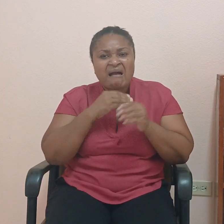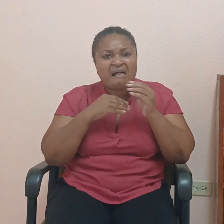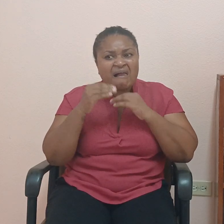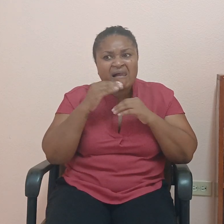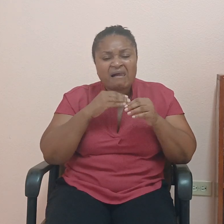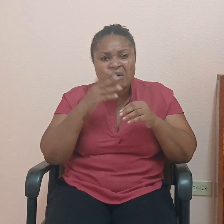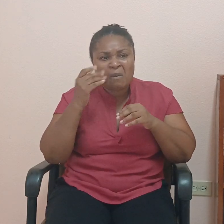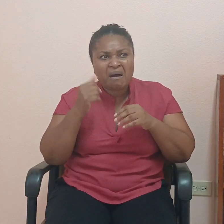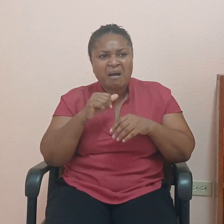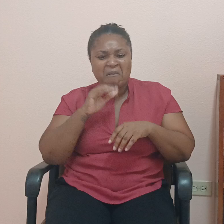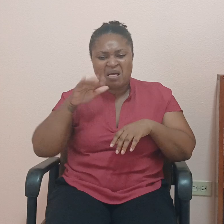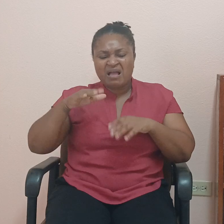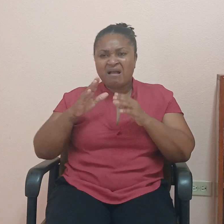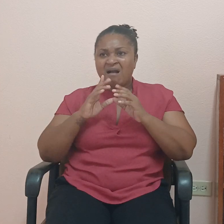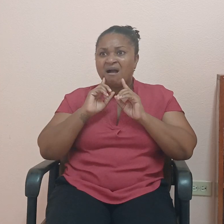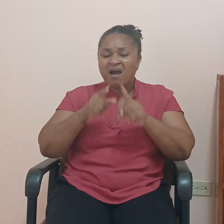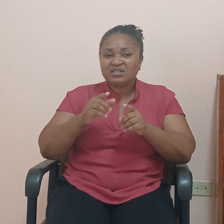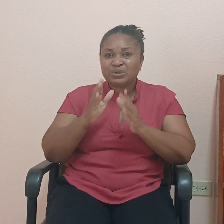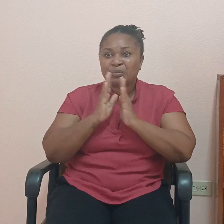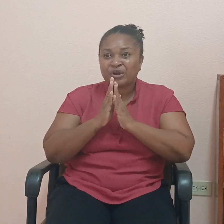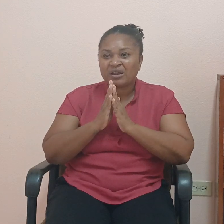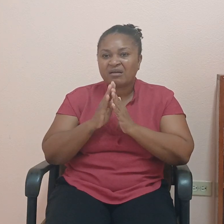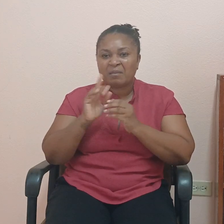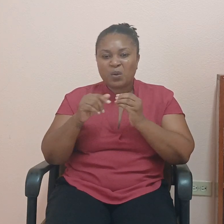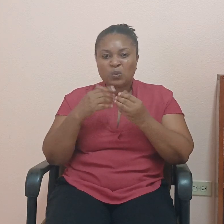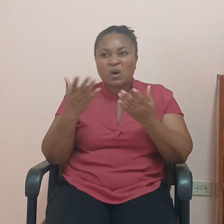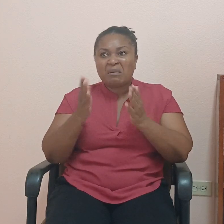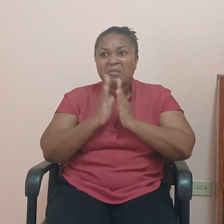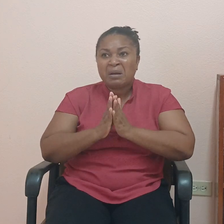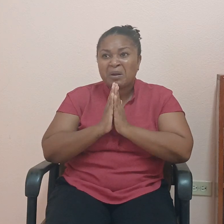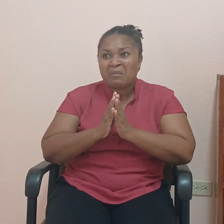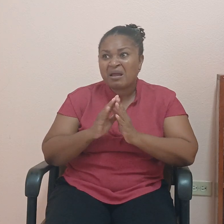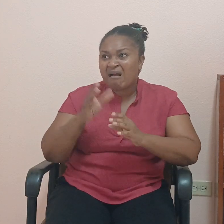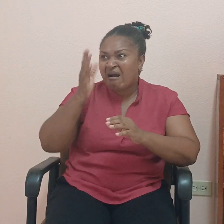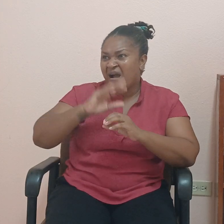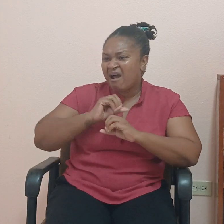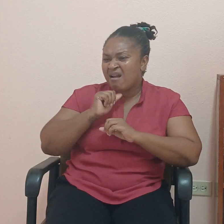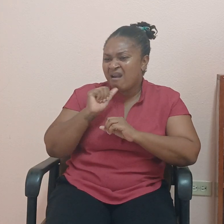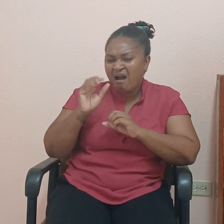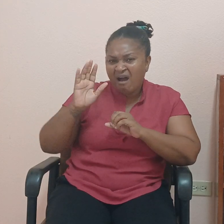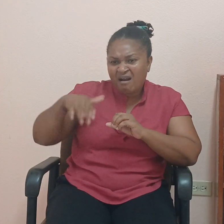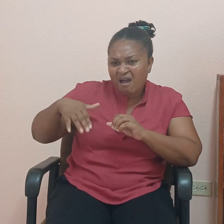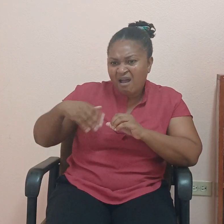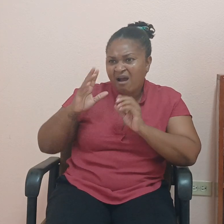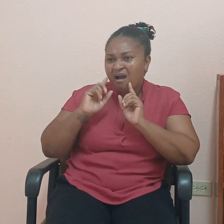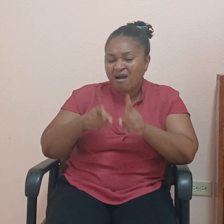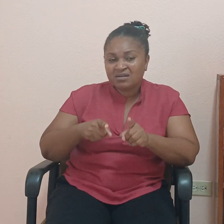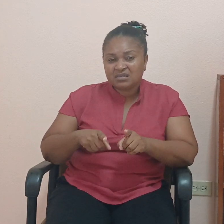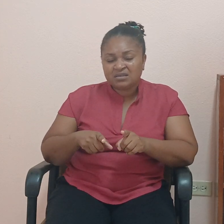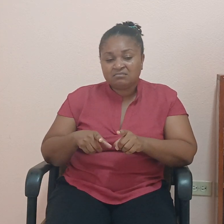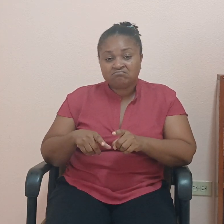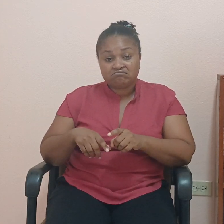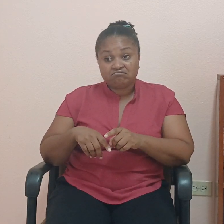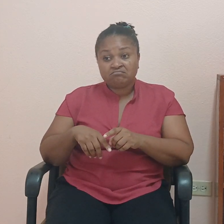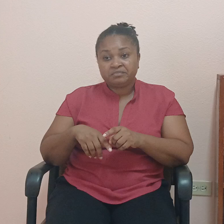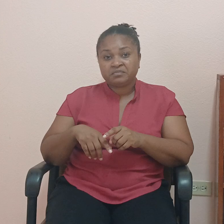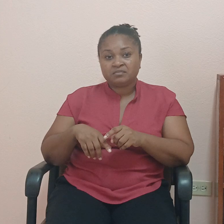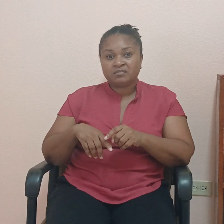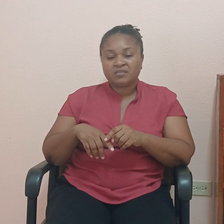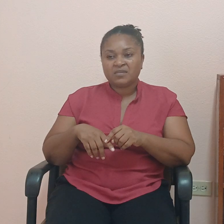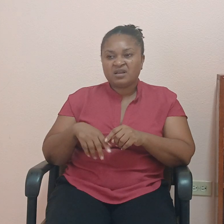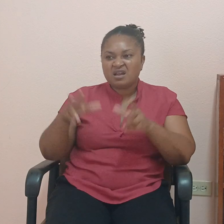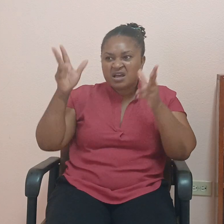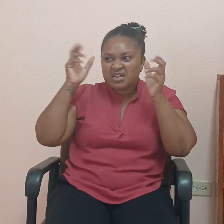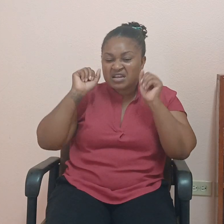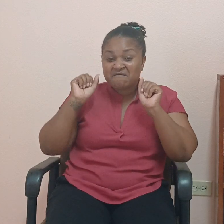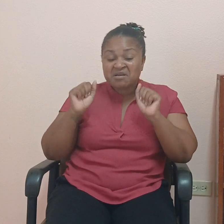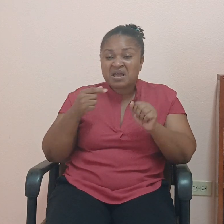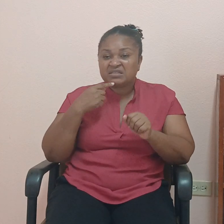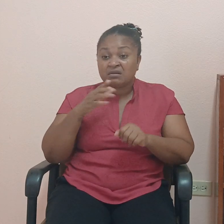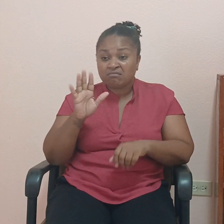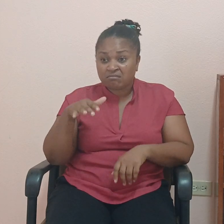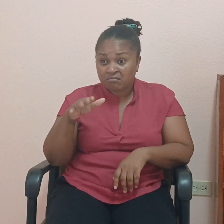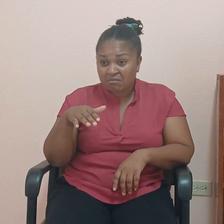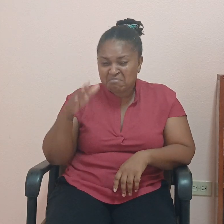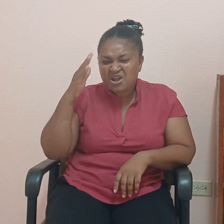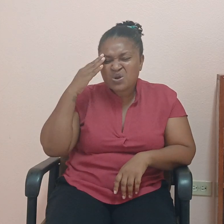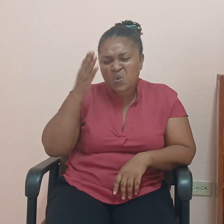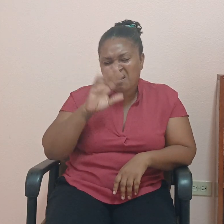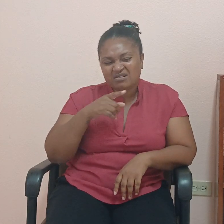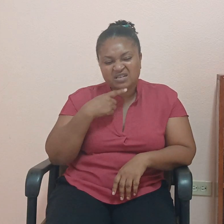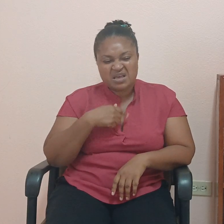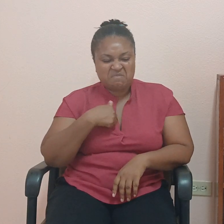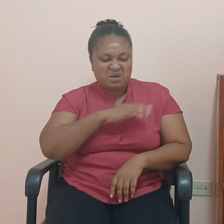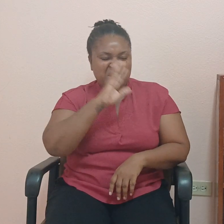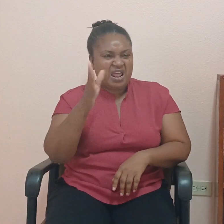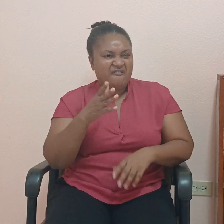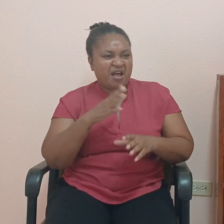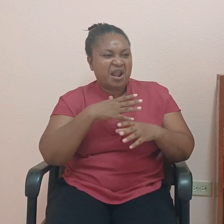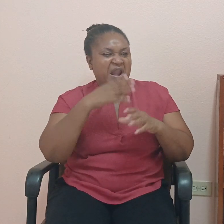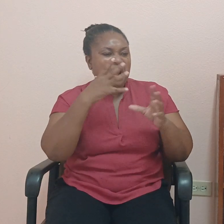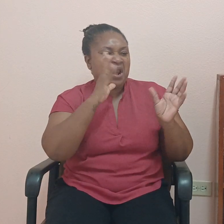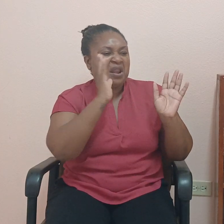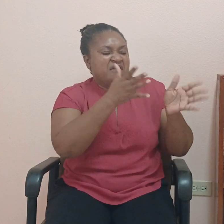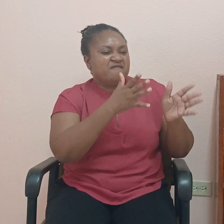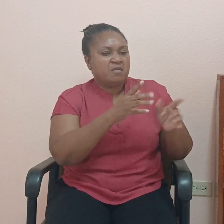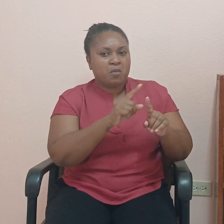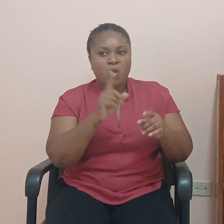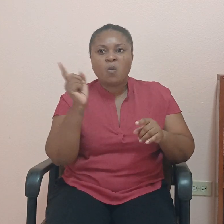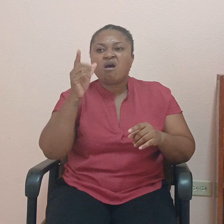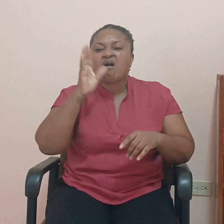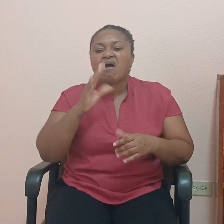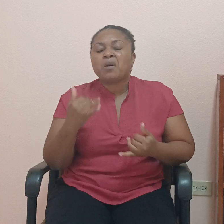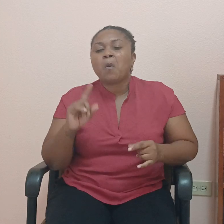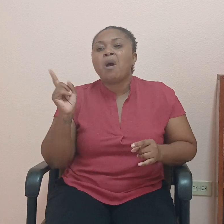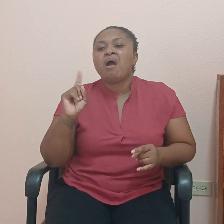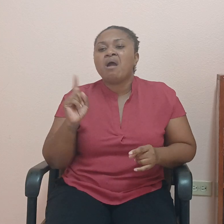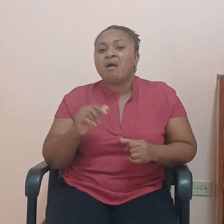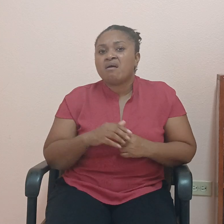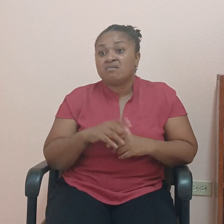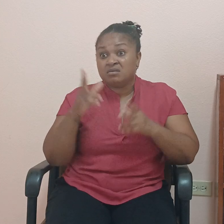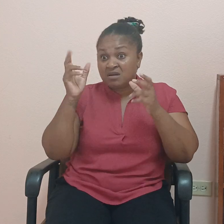CONCERNING THIS”. “I KNOW GOD SAID HE WOULD NEVER LEAVE YOU, BUT WHERE IS HE IN THIS SITUATION?”